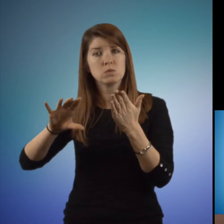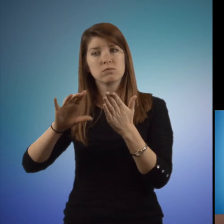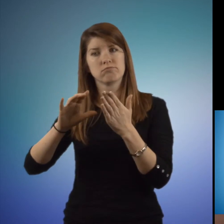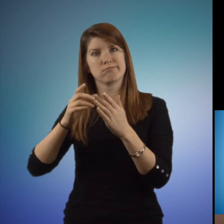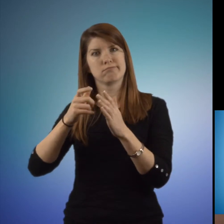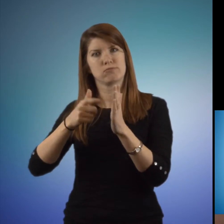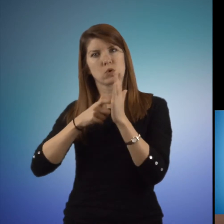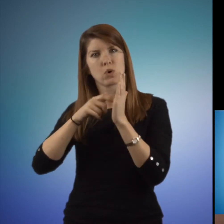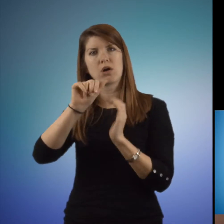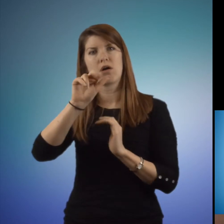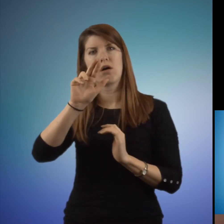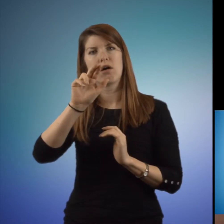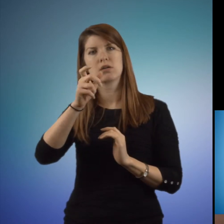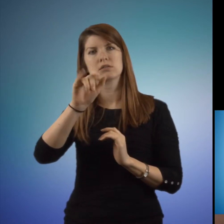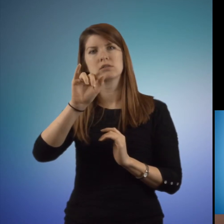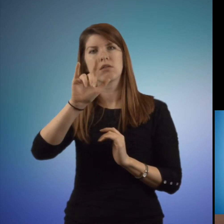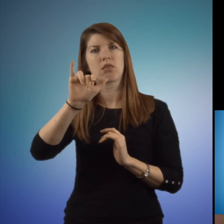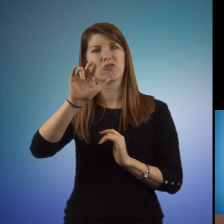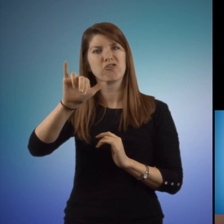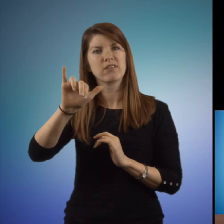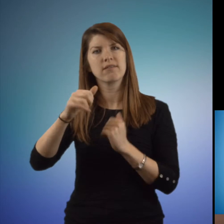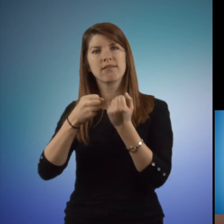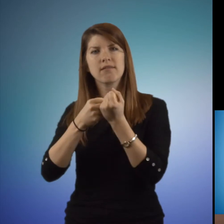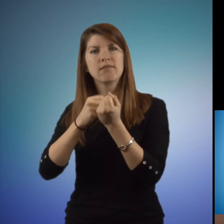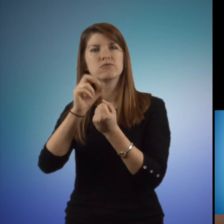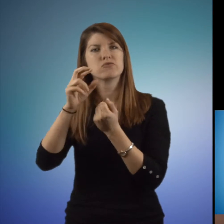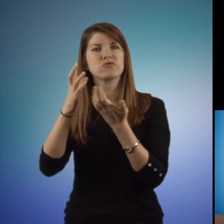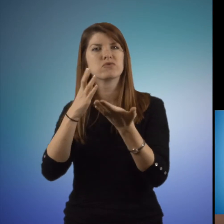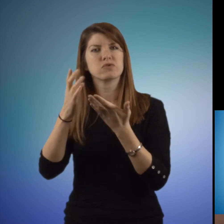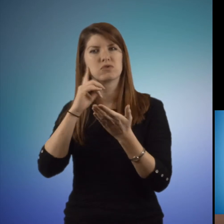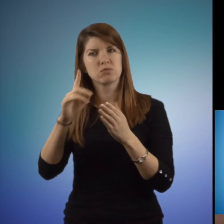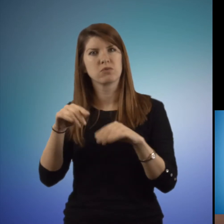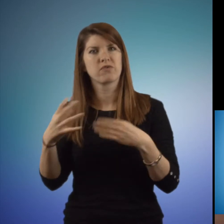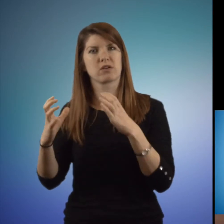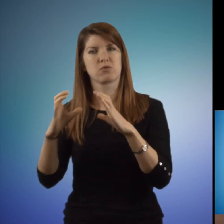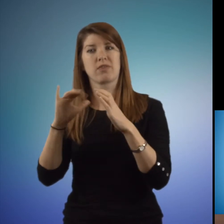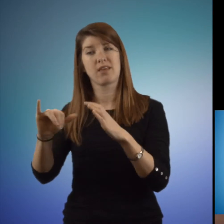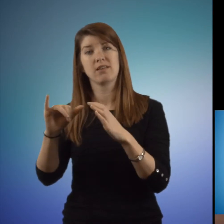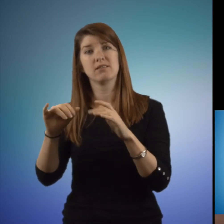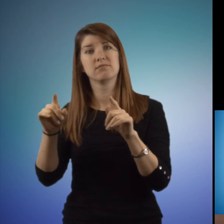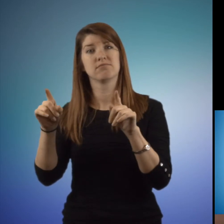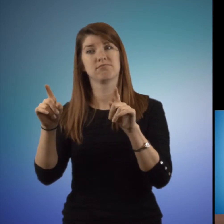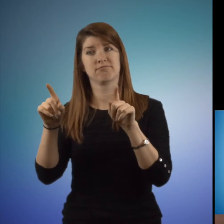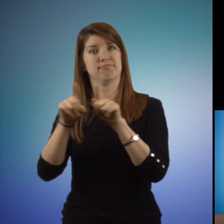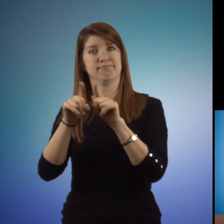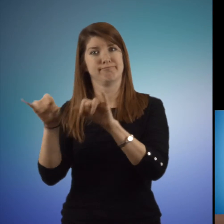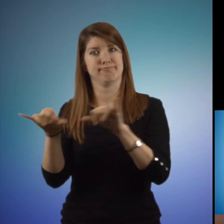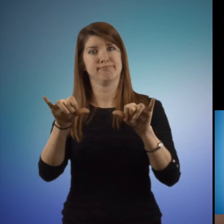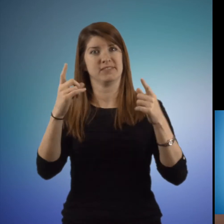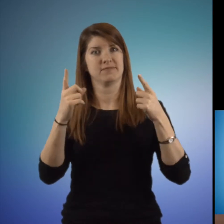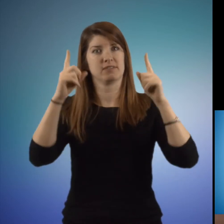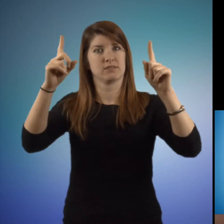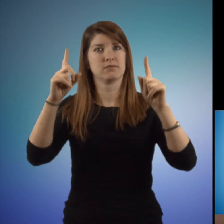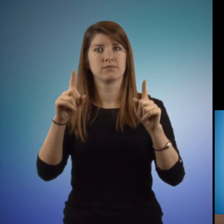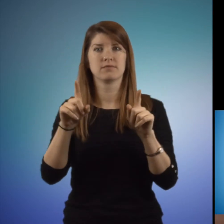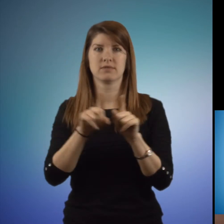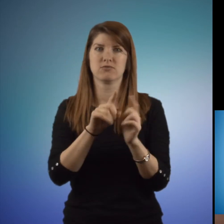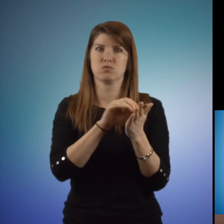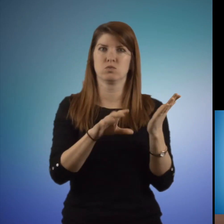and services to achieve communication that is as effective as it is for students without disabilities under ADA.